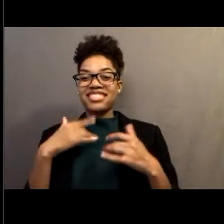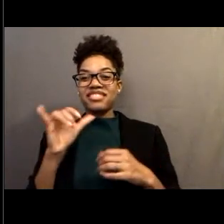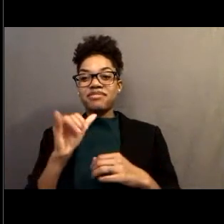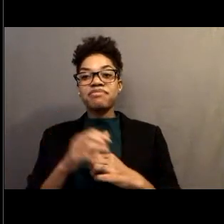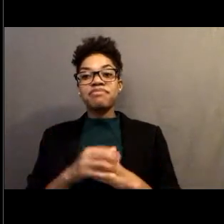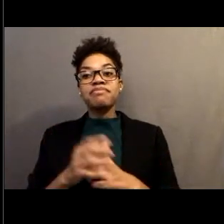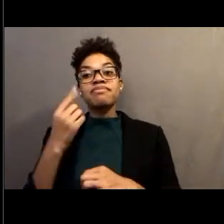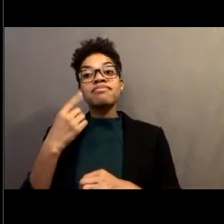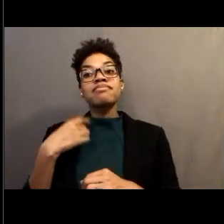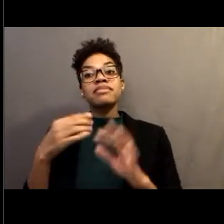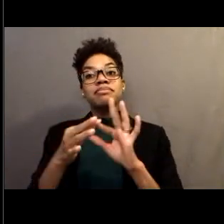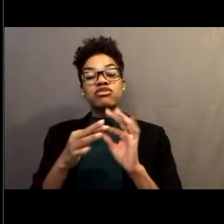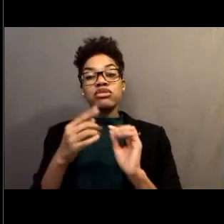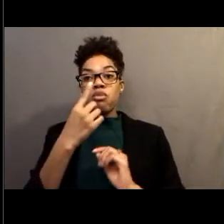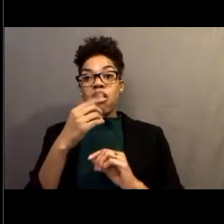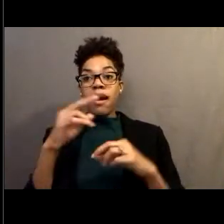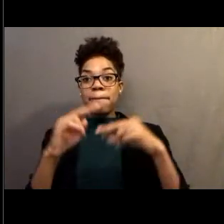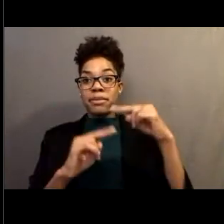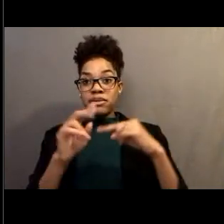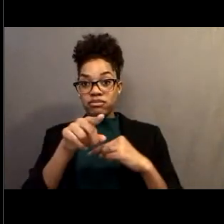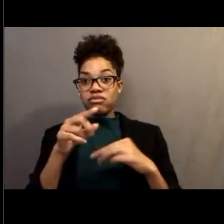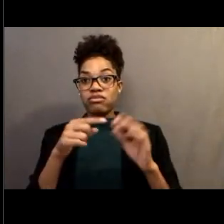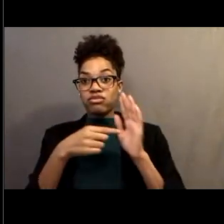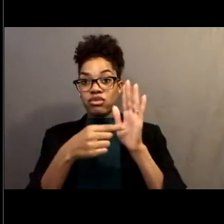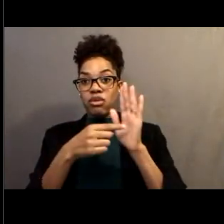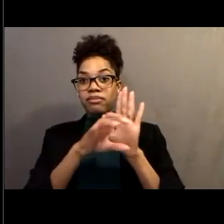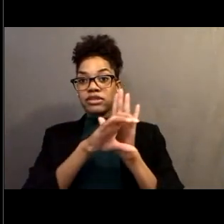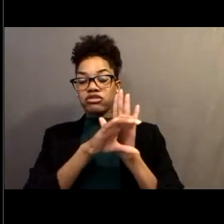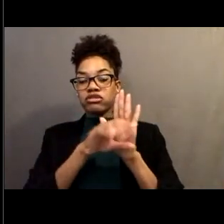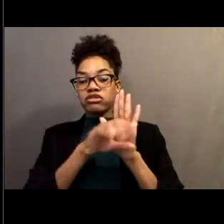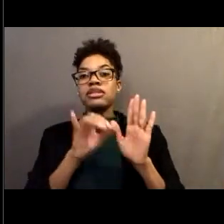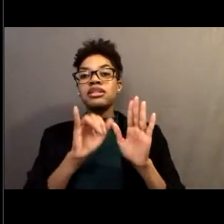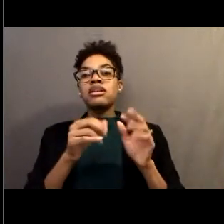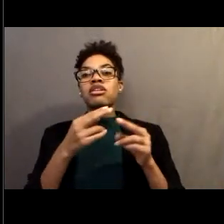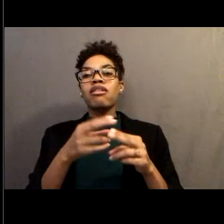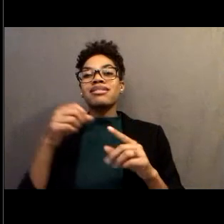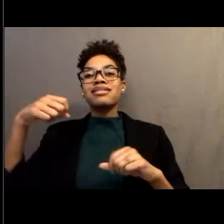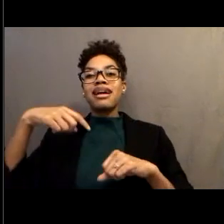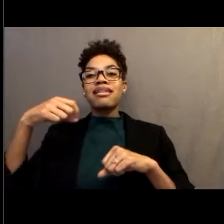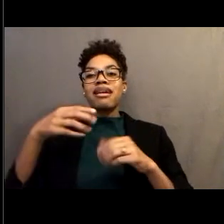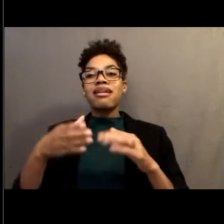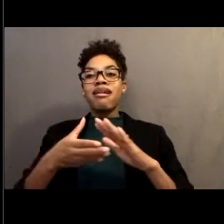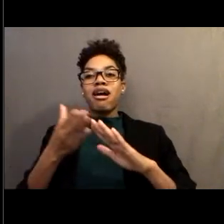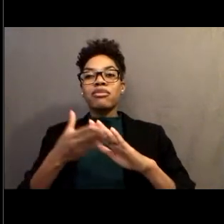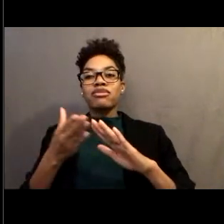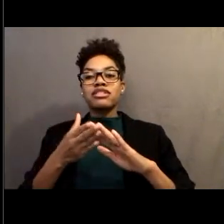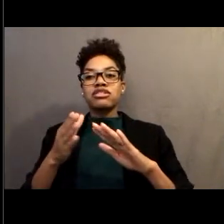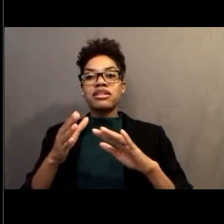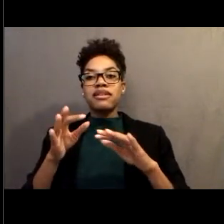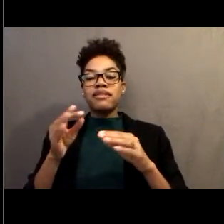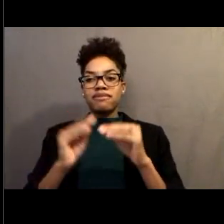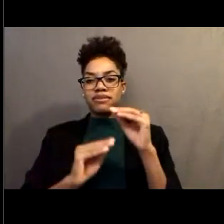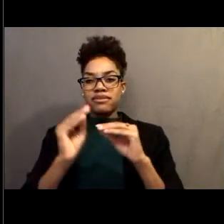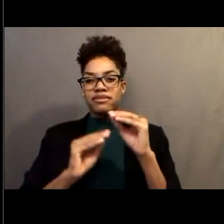that Tim showed are satellite; is it called the Satellite operations facility, NSOF? Is that what? That is correct.